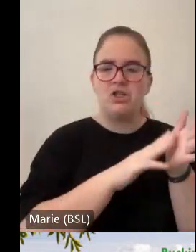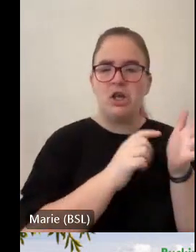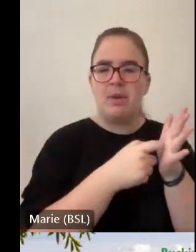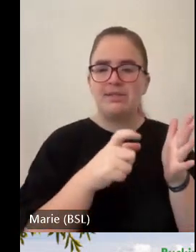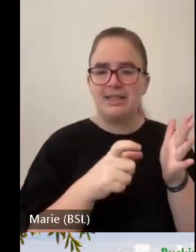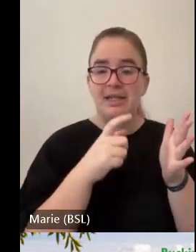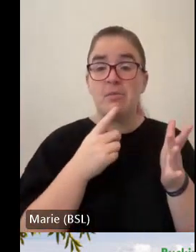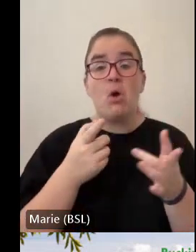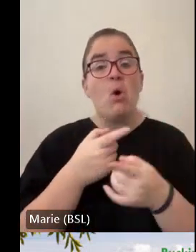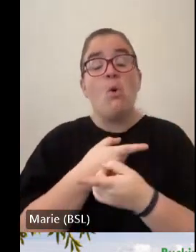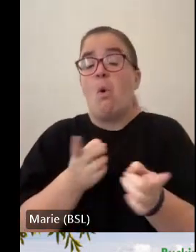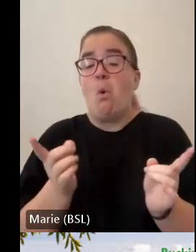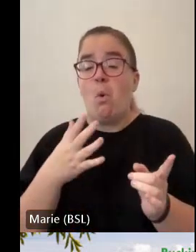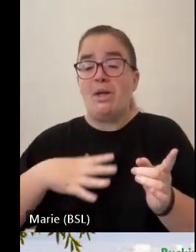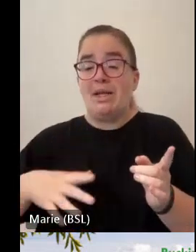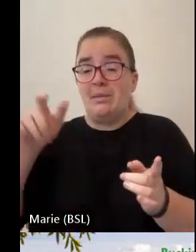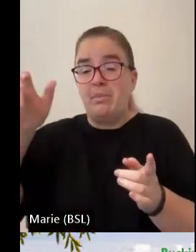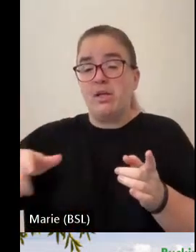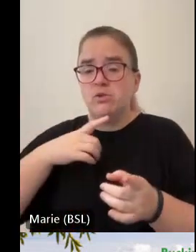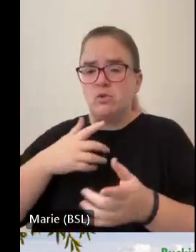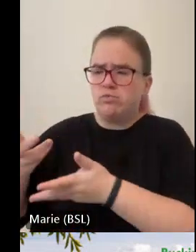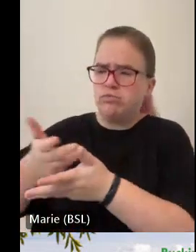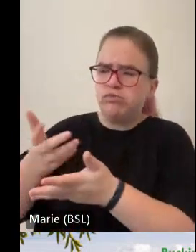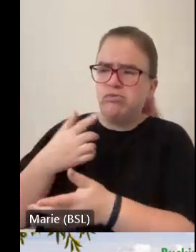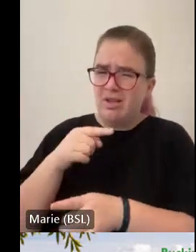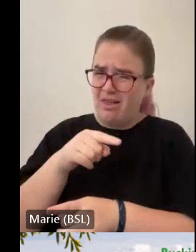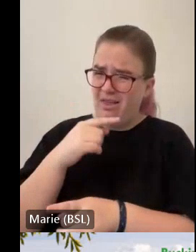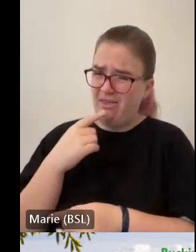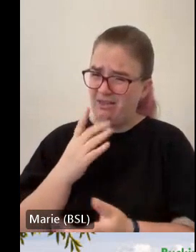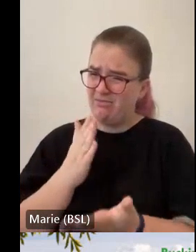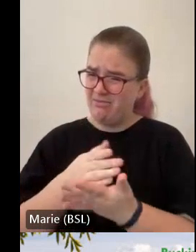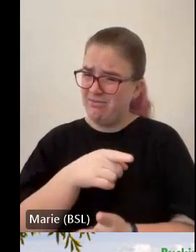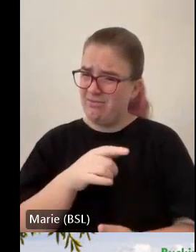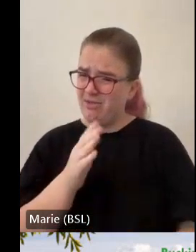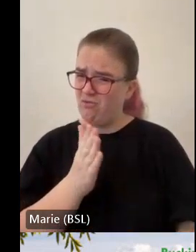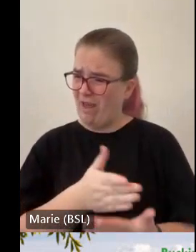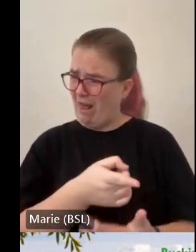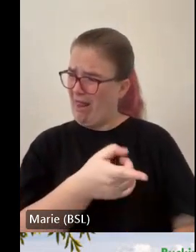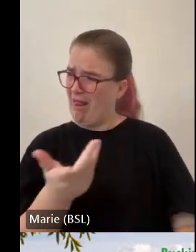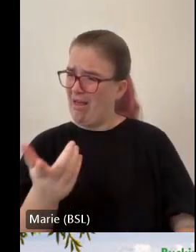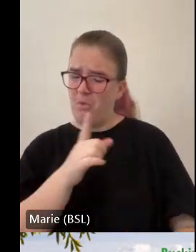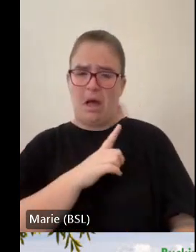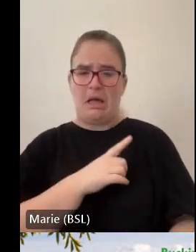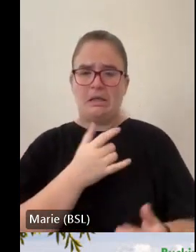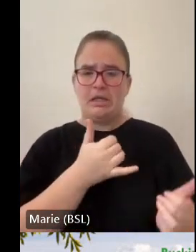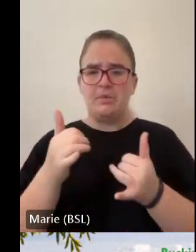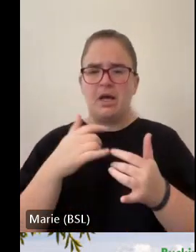And we all need that sounding board. Don't we have talking to somebody? To to get a sense of balance. Sometimes.